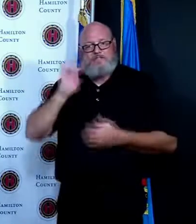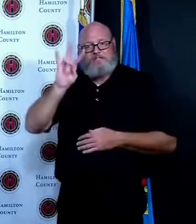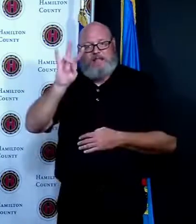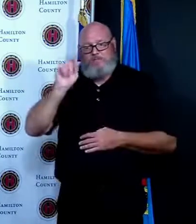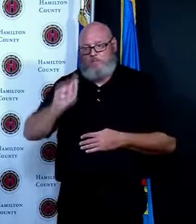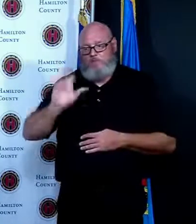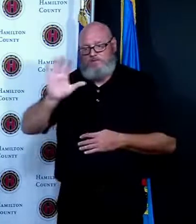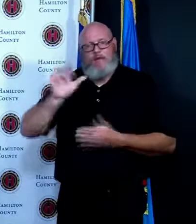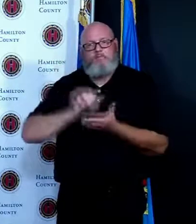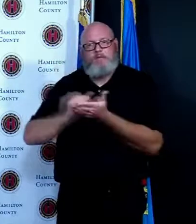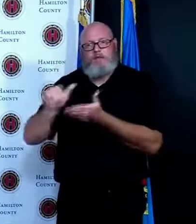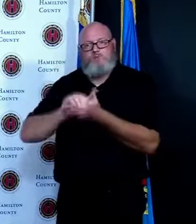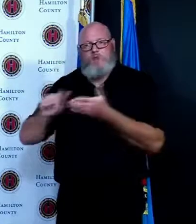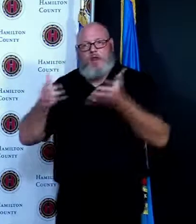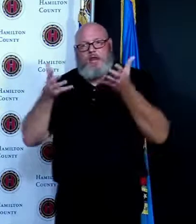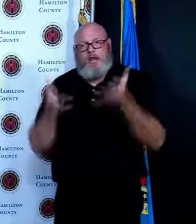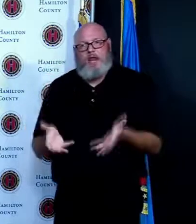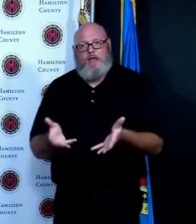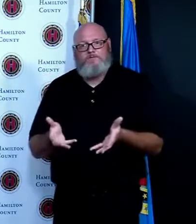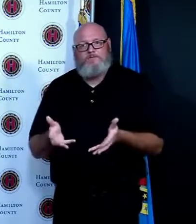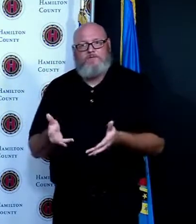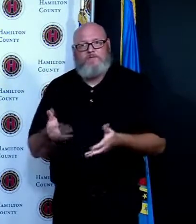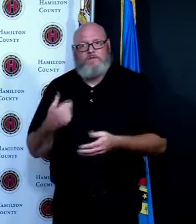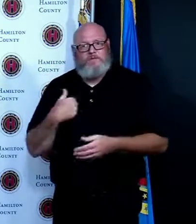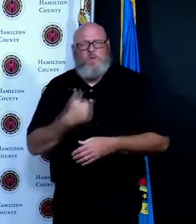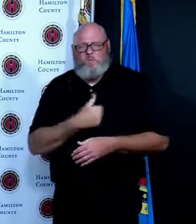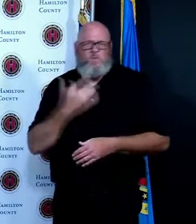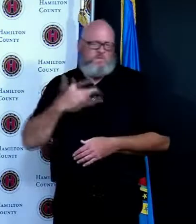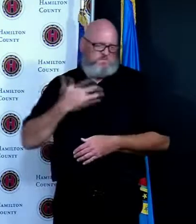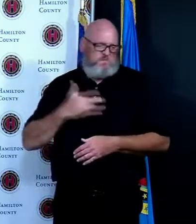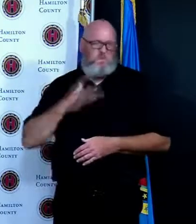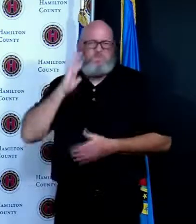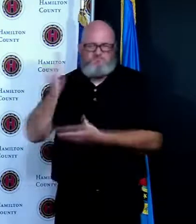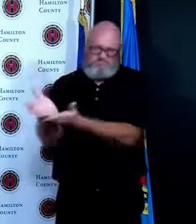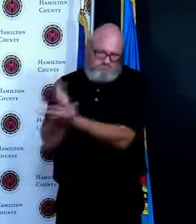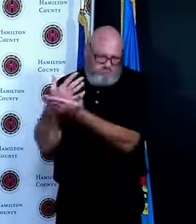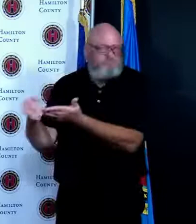that mark so really grateful for the folks at HCDC that have helped us put this program on